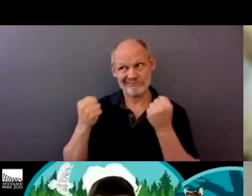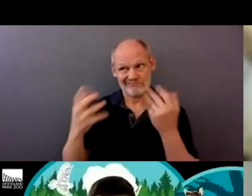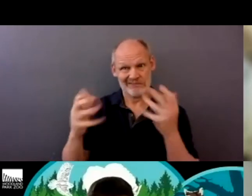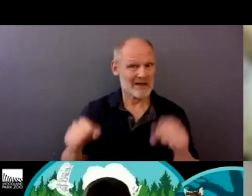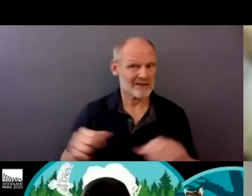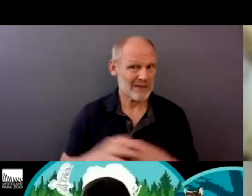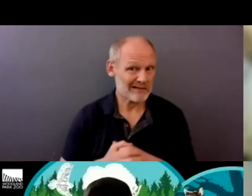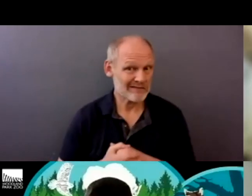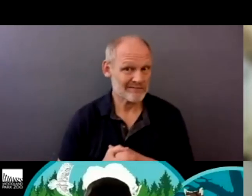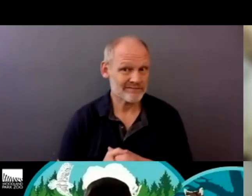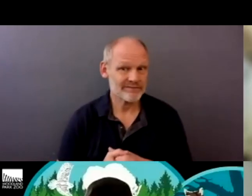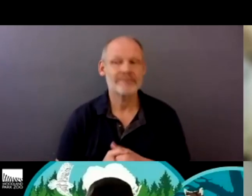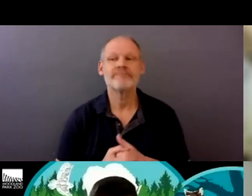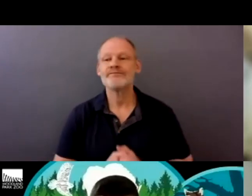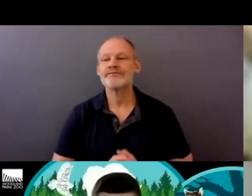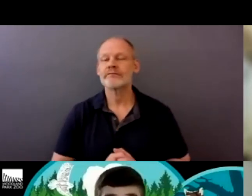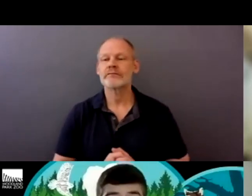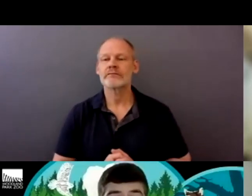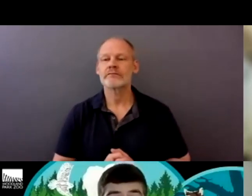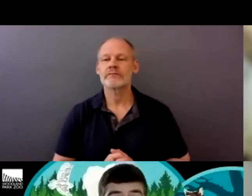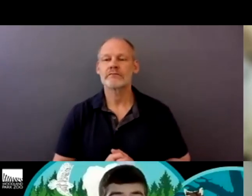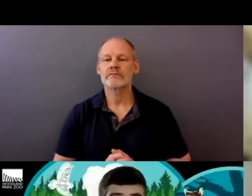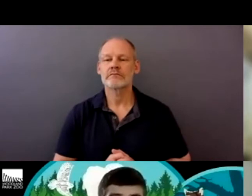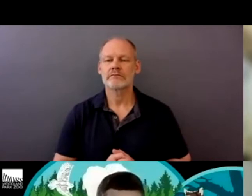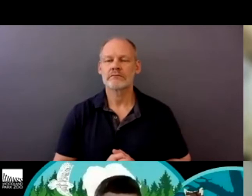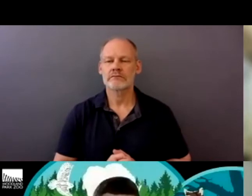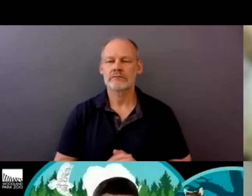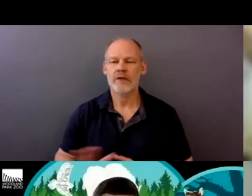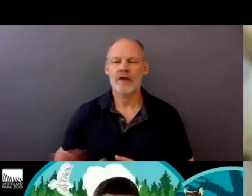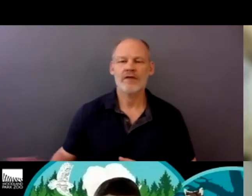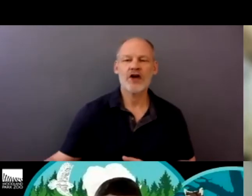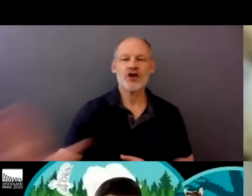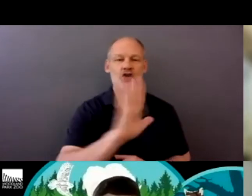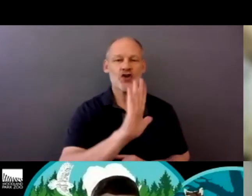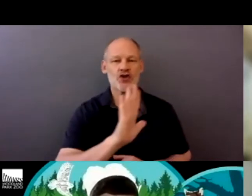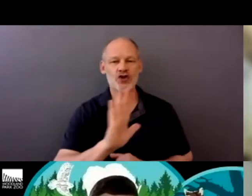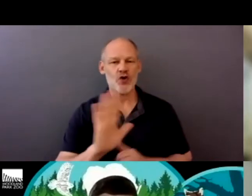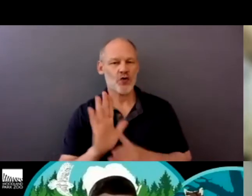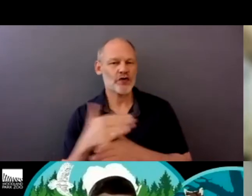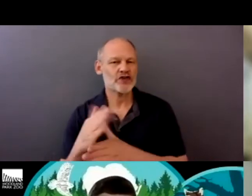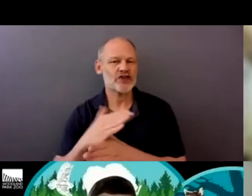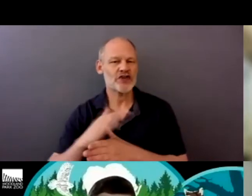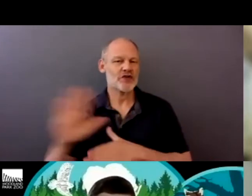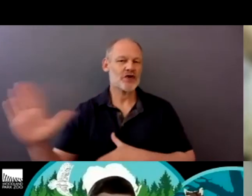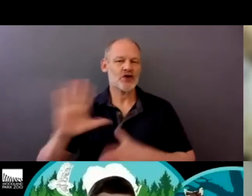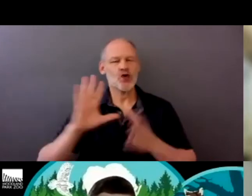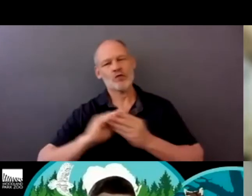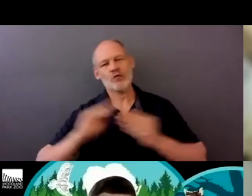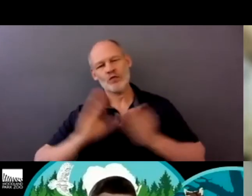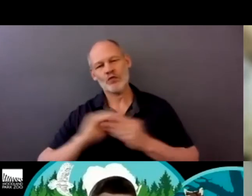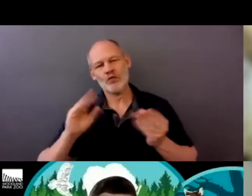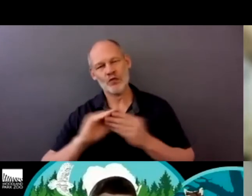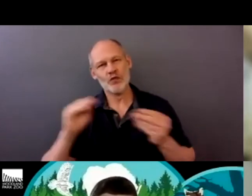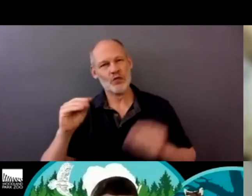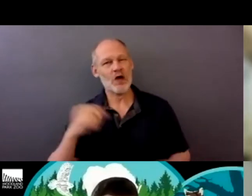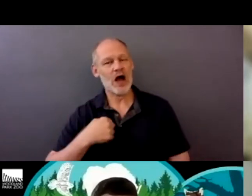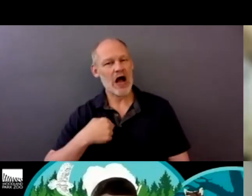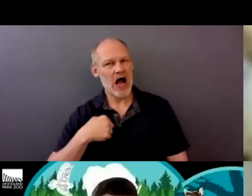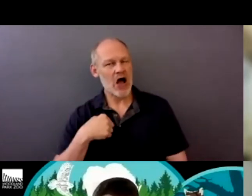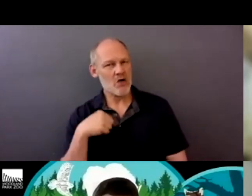from what all of you shared is that by offering these virtual programs even as we start reopening,